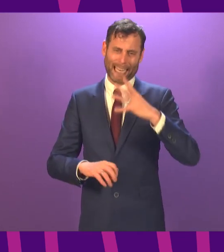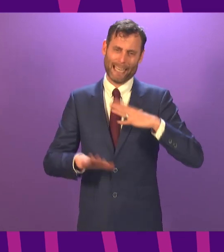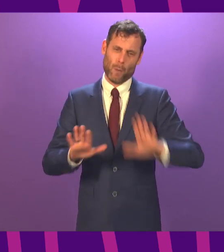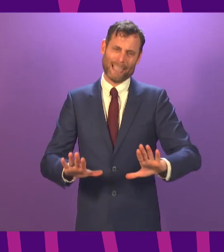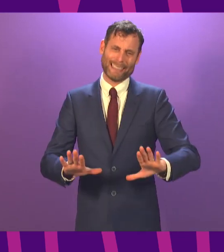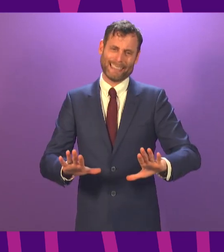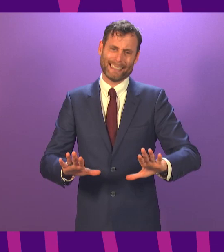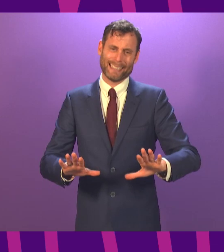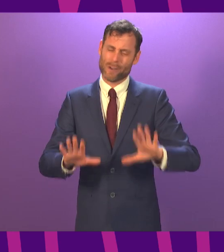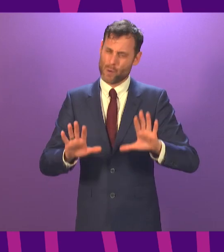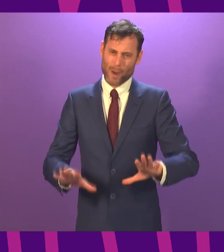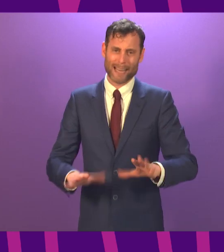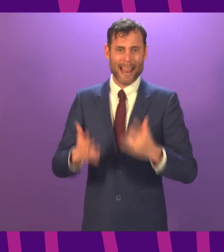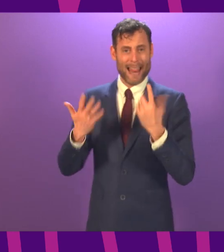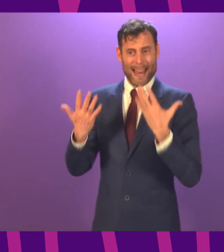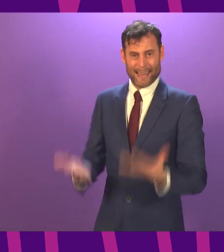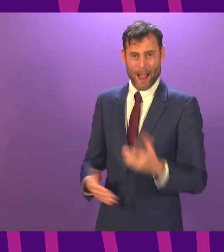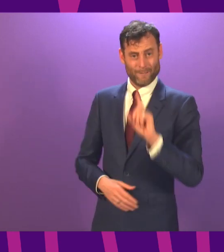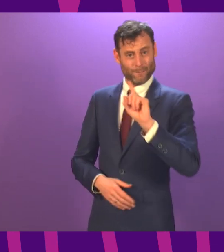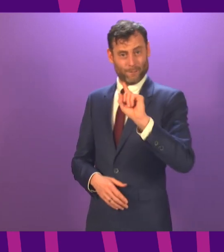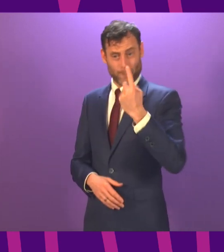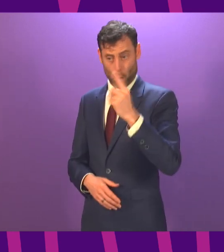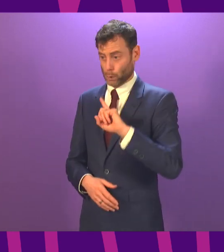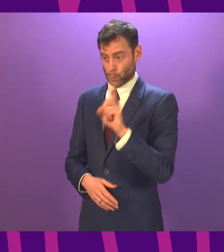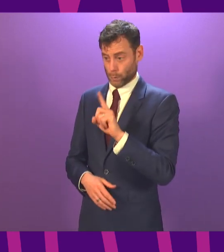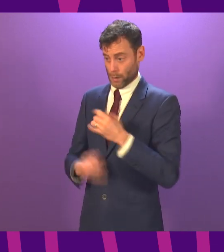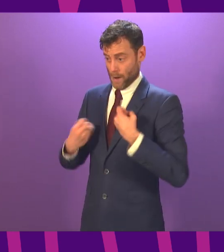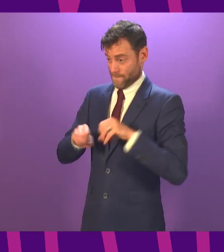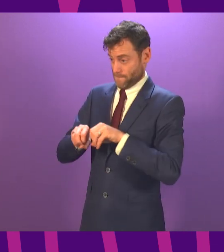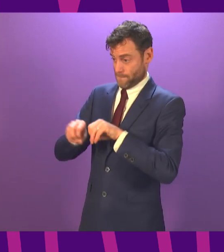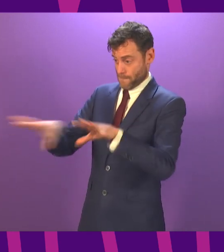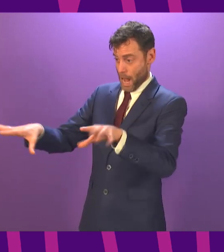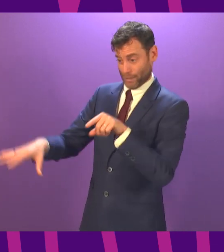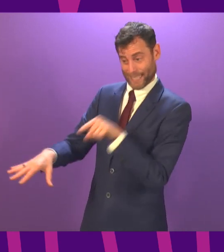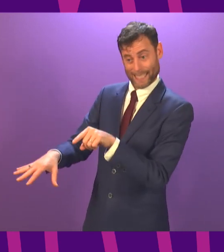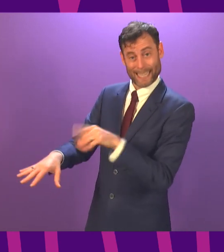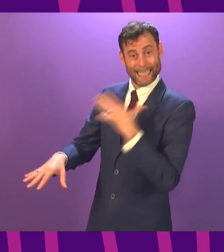“we cannot take staff away from the front-line duties of fighting a virus”.